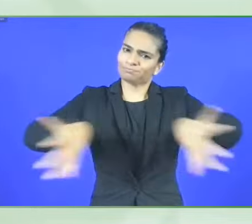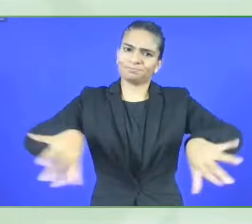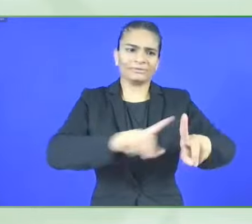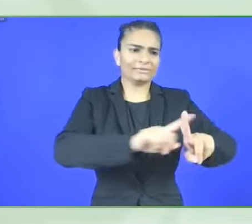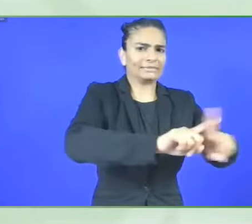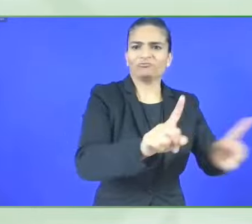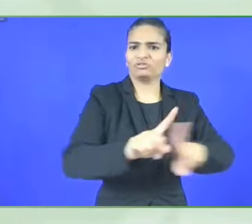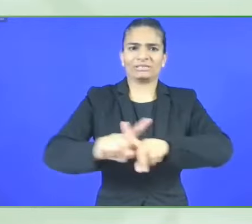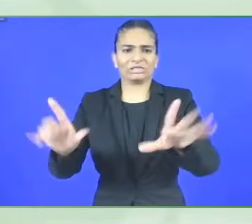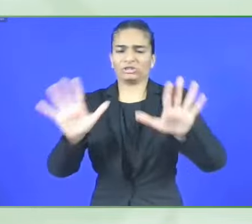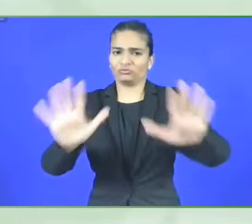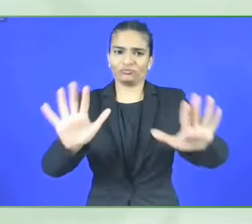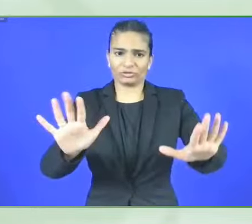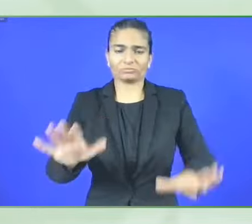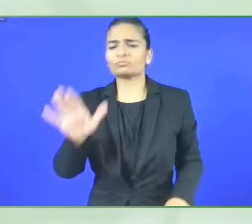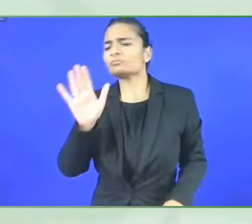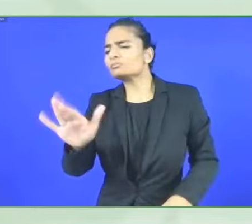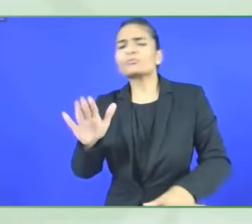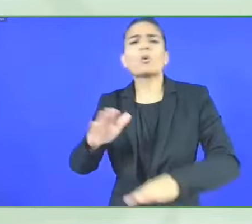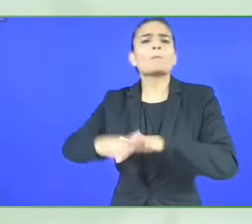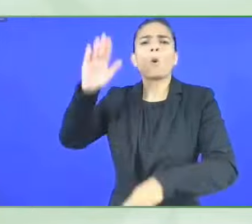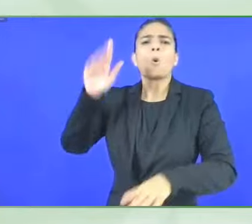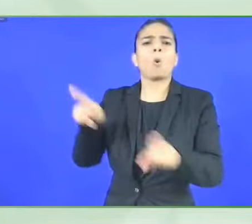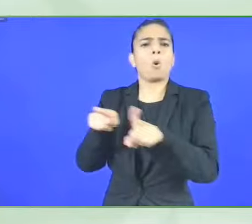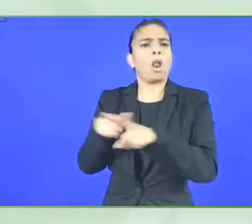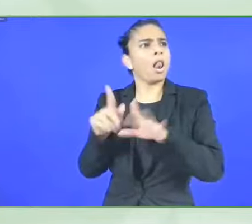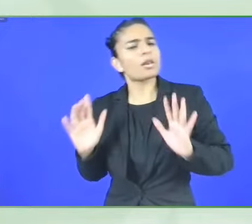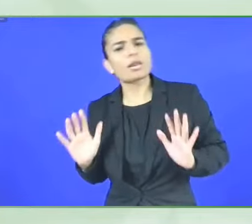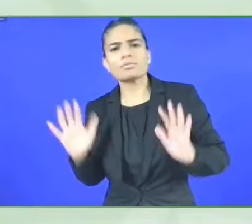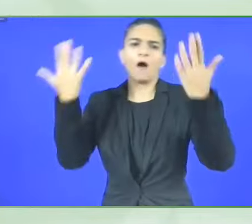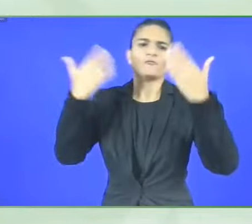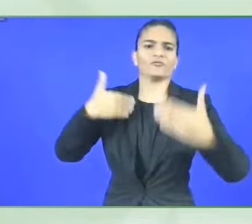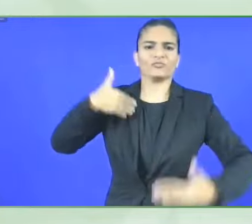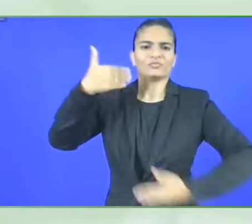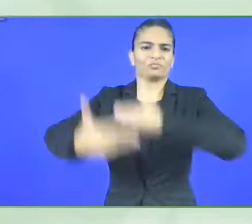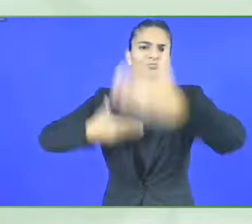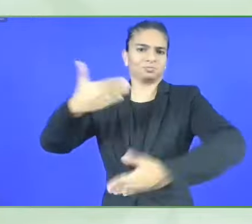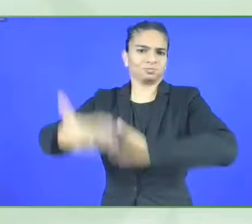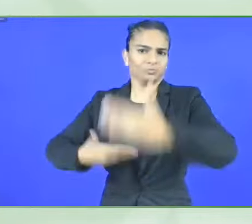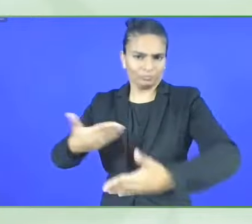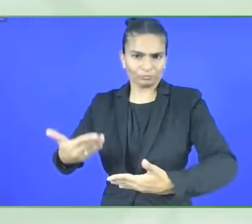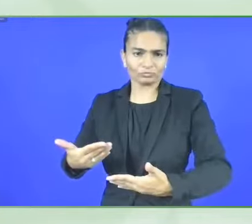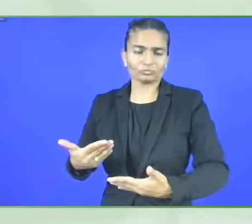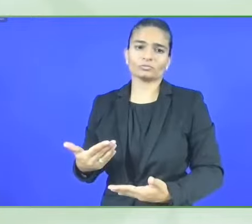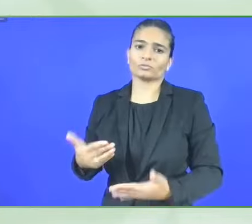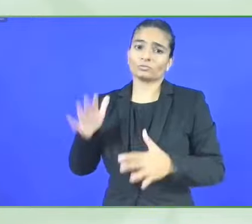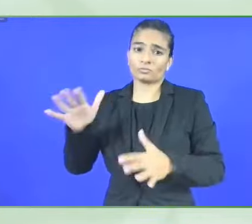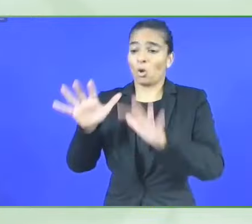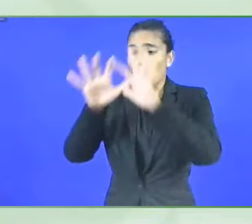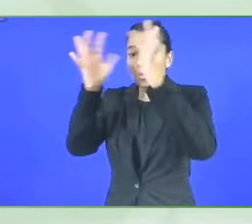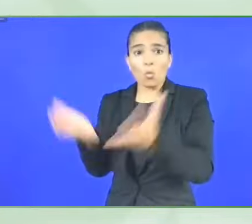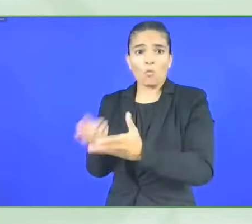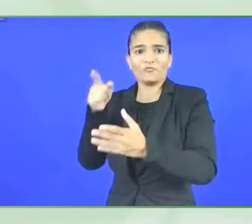Thank you very much, Camilla, for your nice introduction.